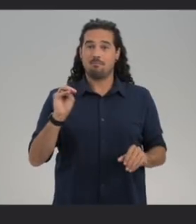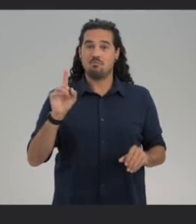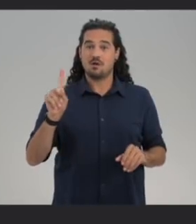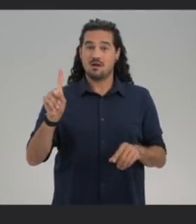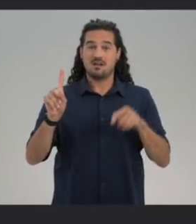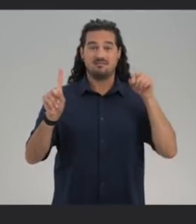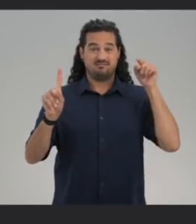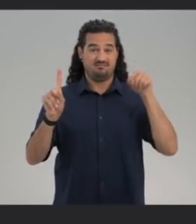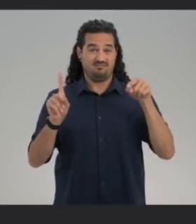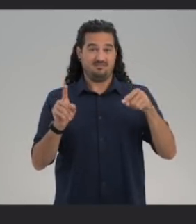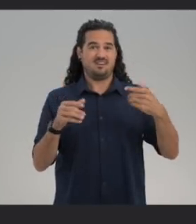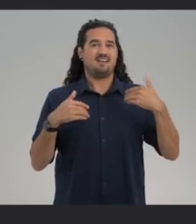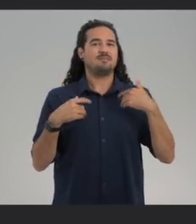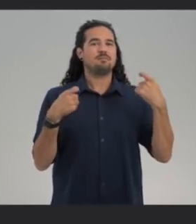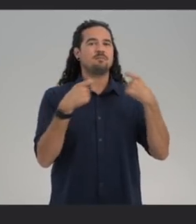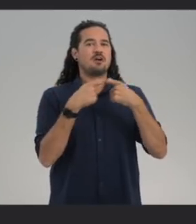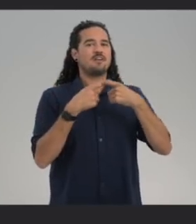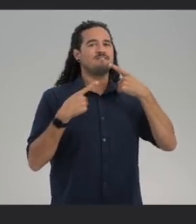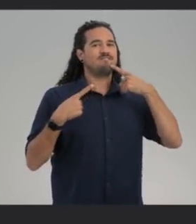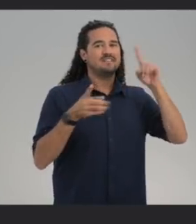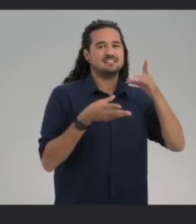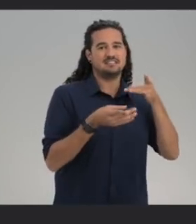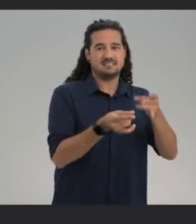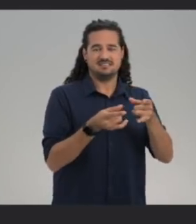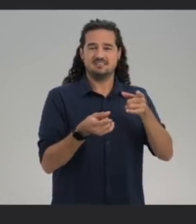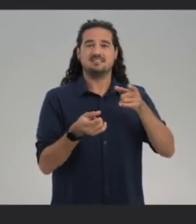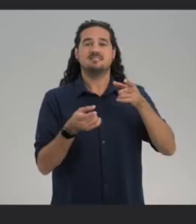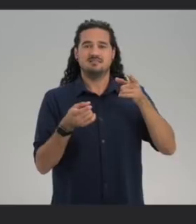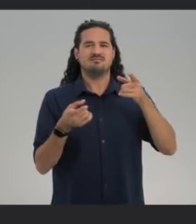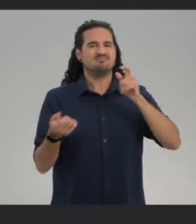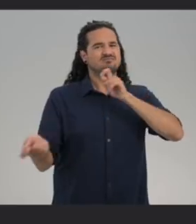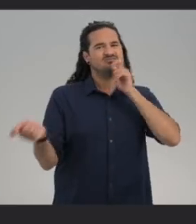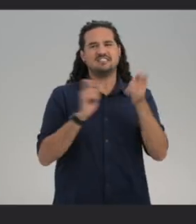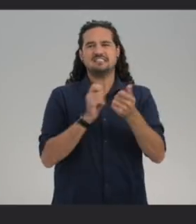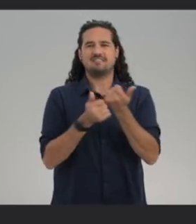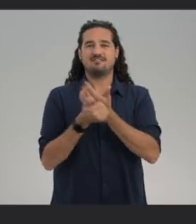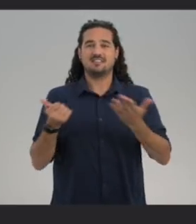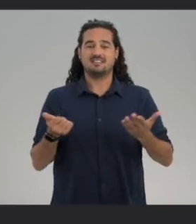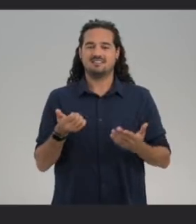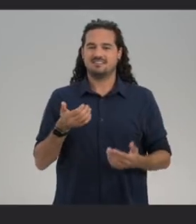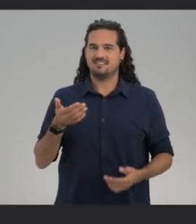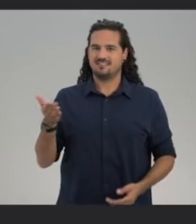a product where the power efficiency of M1 changes everything. Here it is.